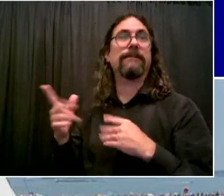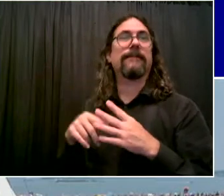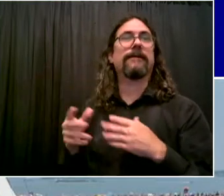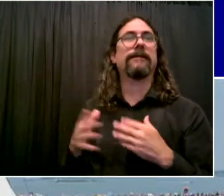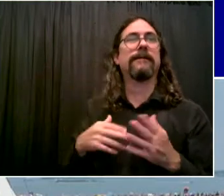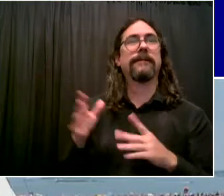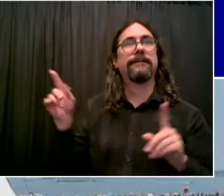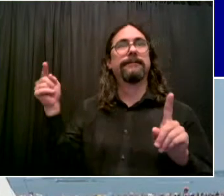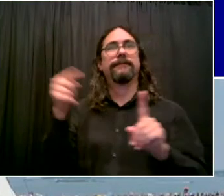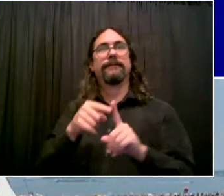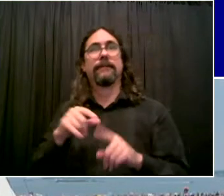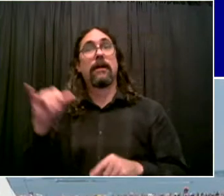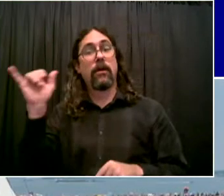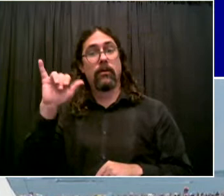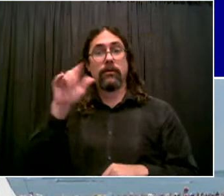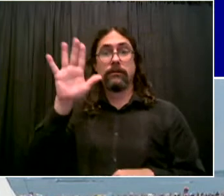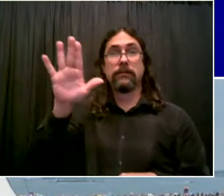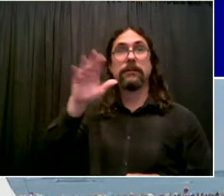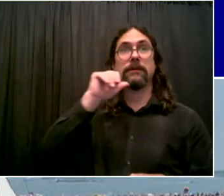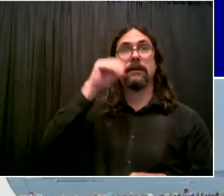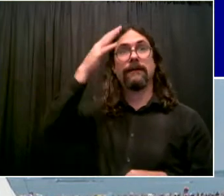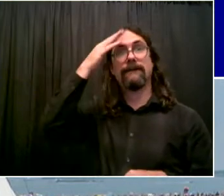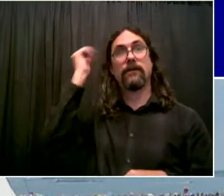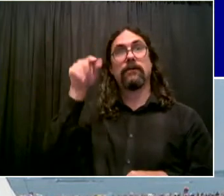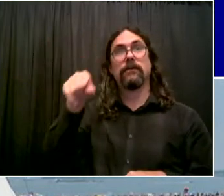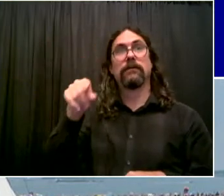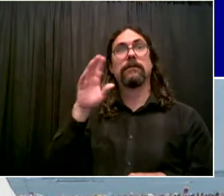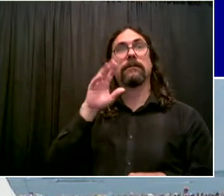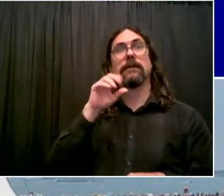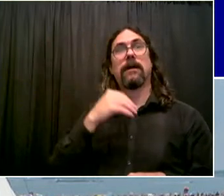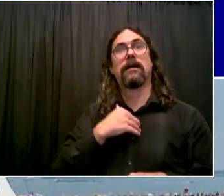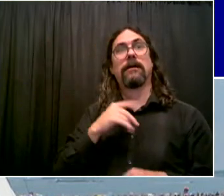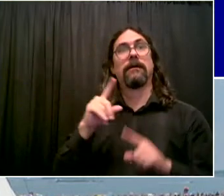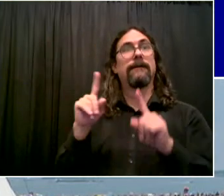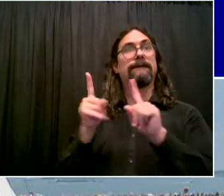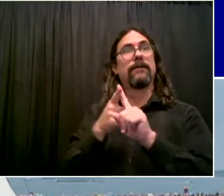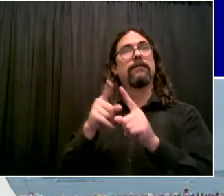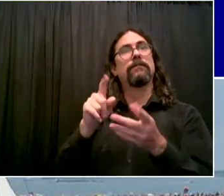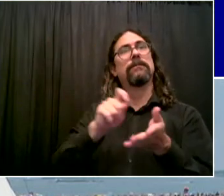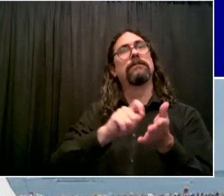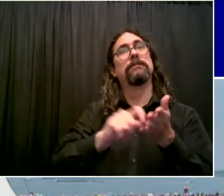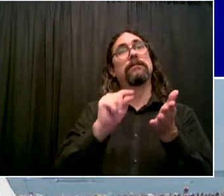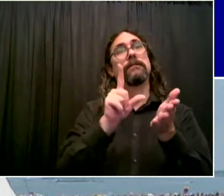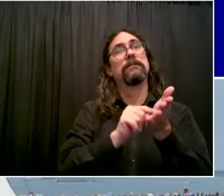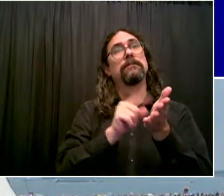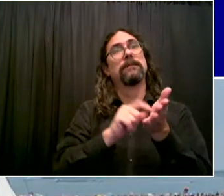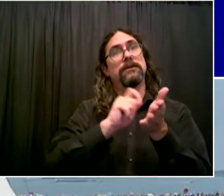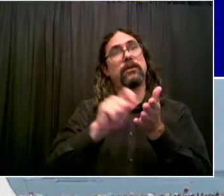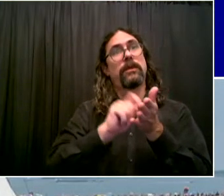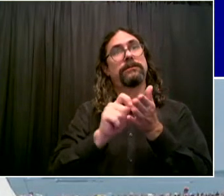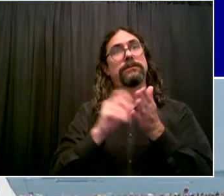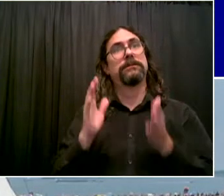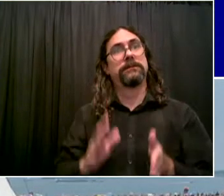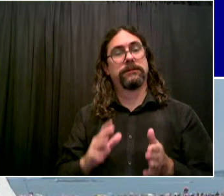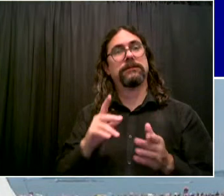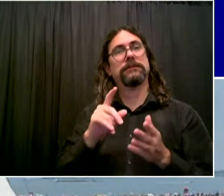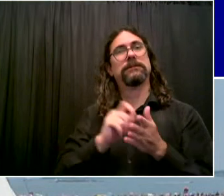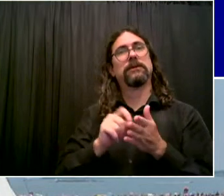GROUP, THEY WERE HARMONIOUS FIVE. ANYWAY. OF COURSE, THE FIRST JOURNALTISS OF